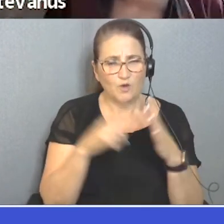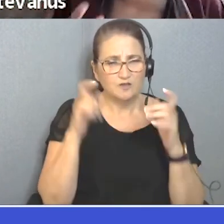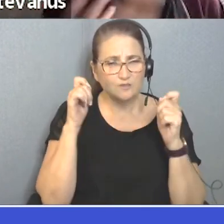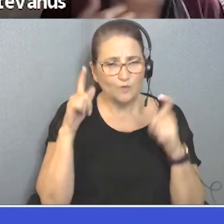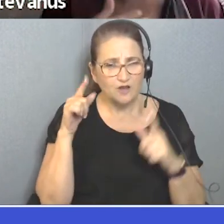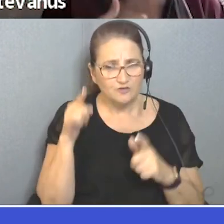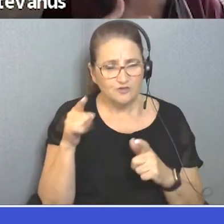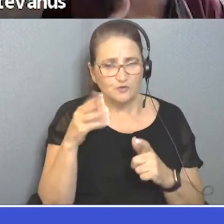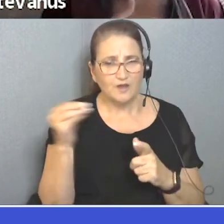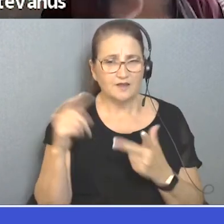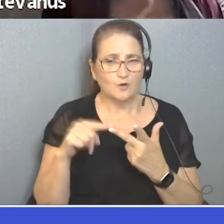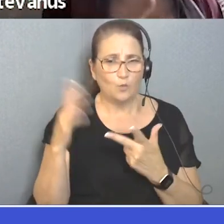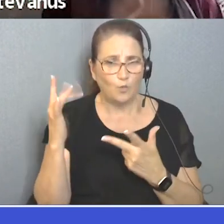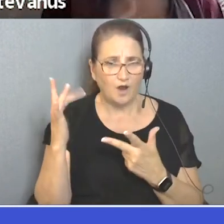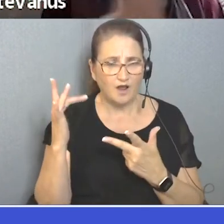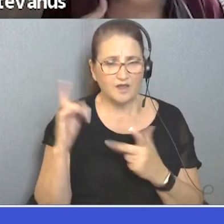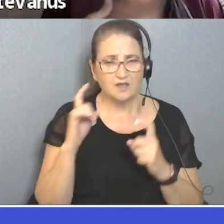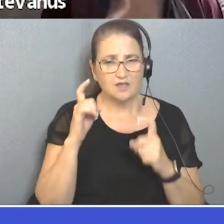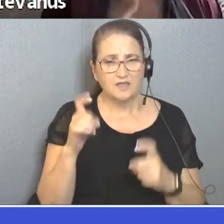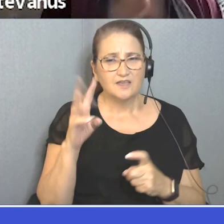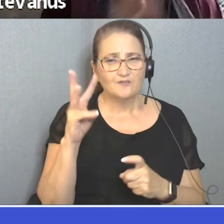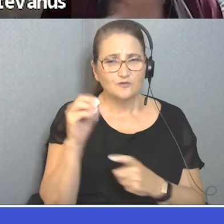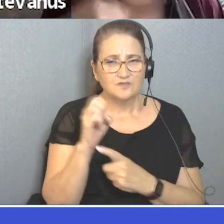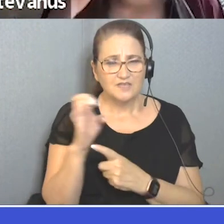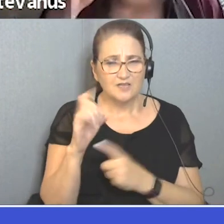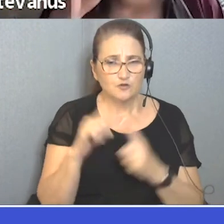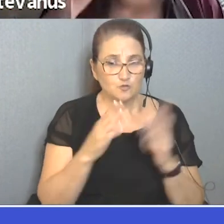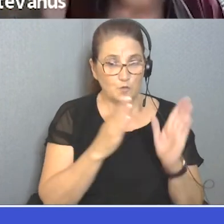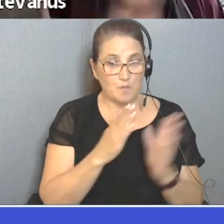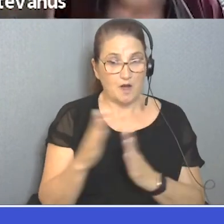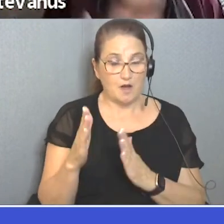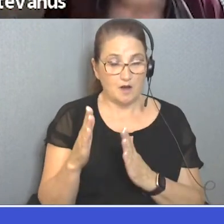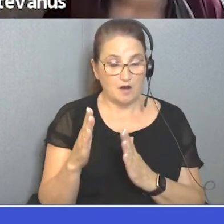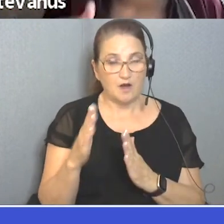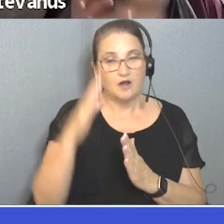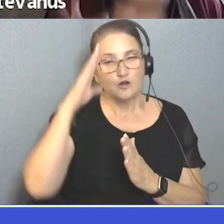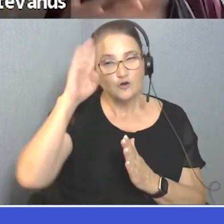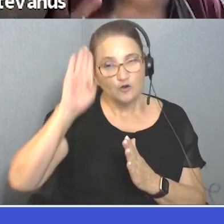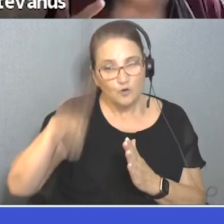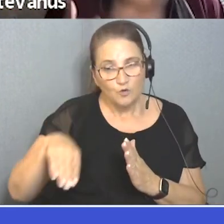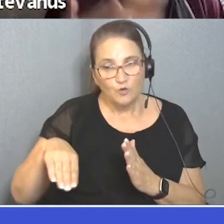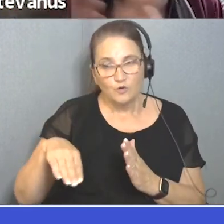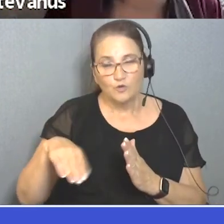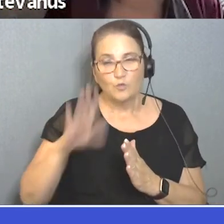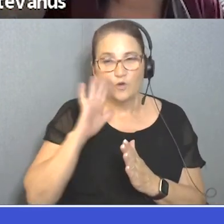activities, what surprised you, and why? So I'll give you about 60 seconds to prepare.